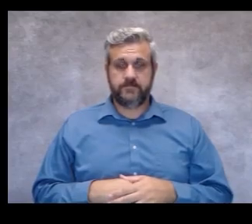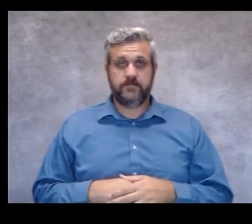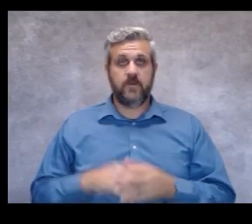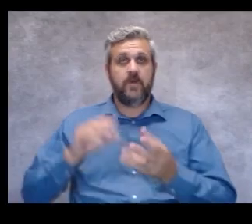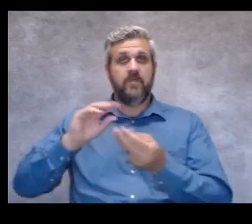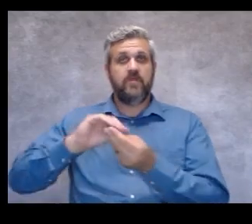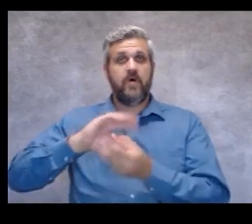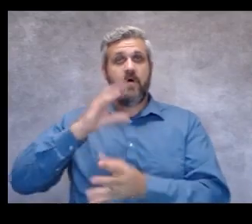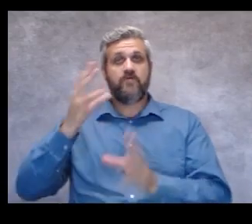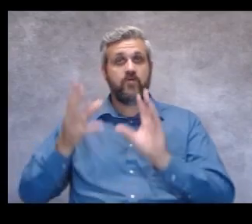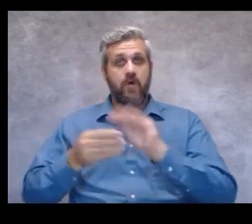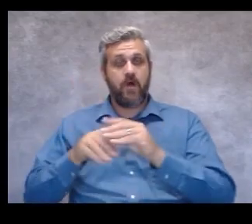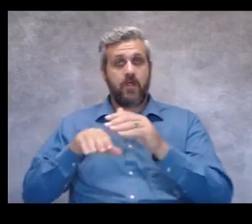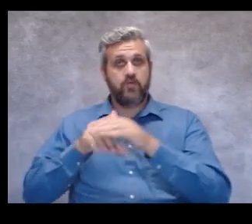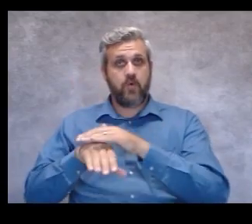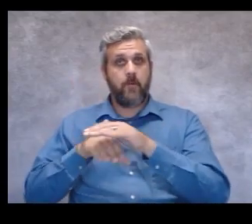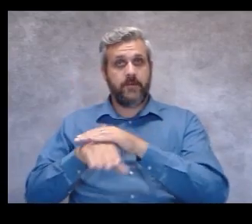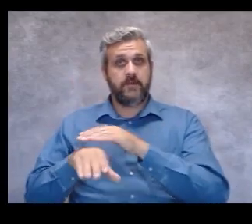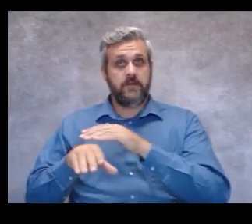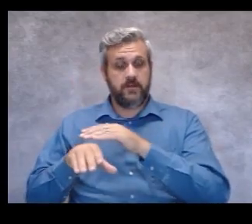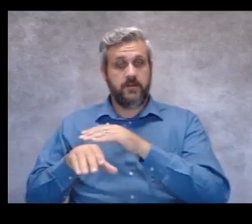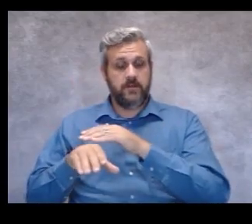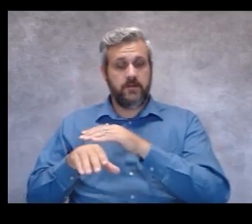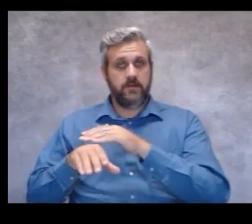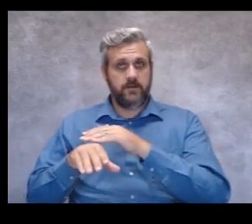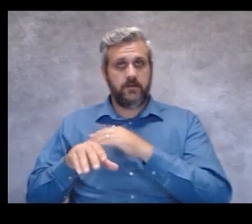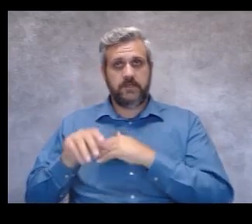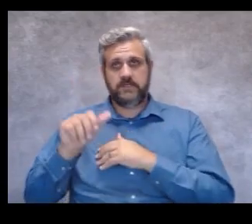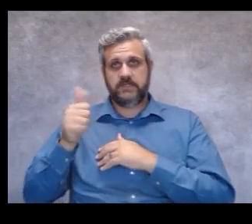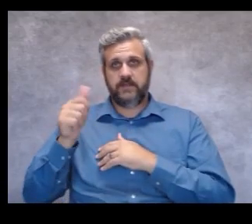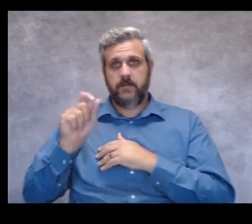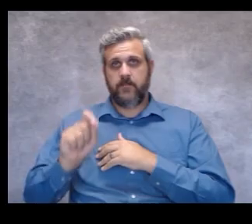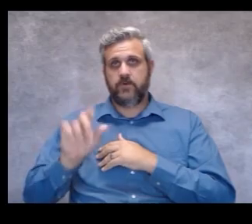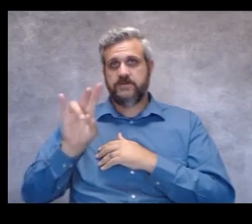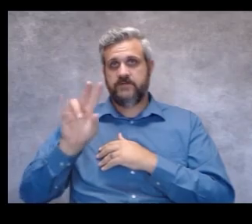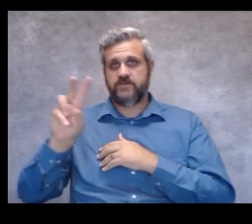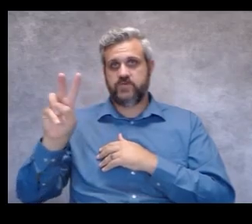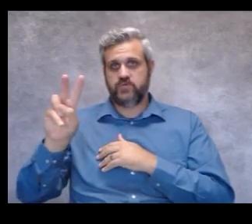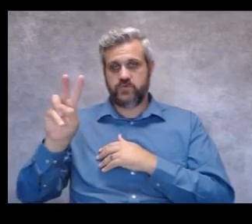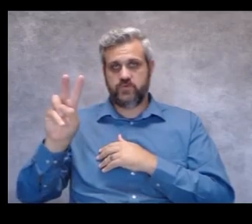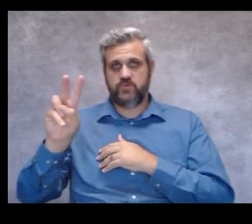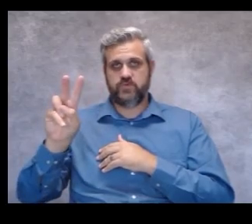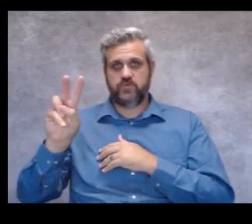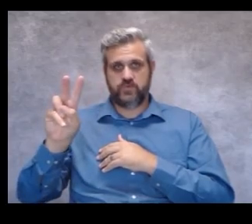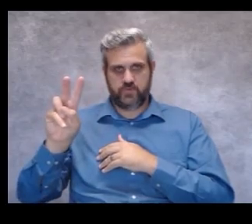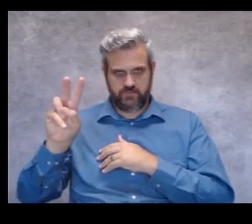The overall total enrollment is 10.72.